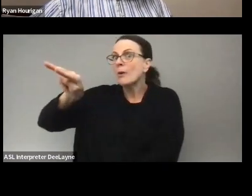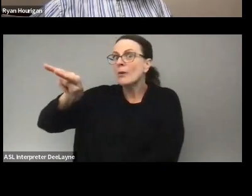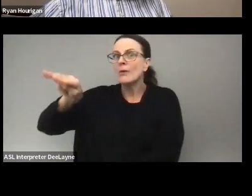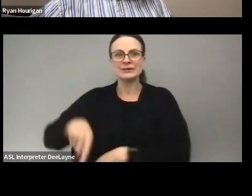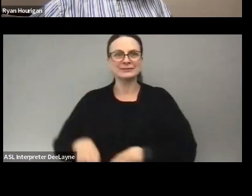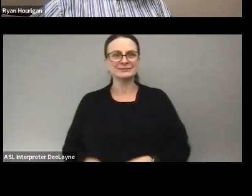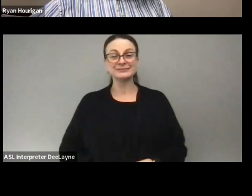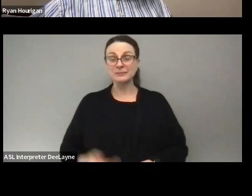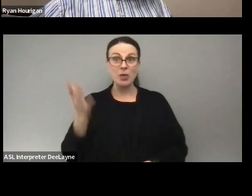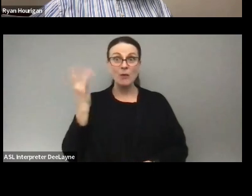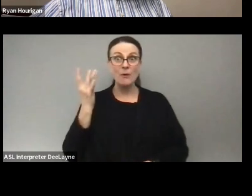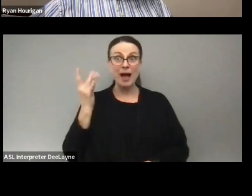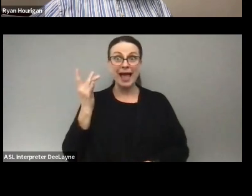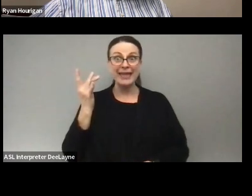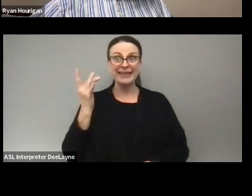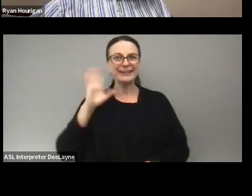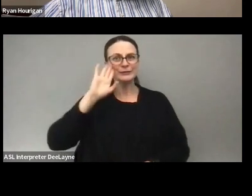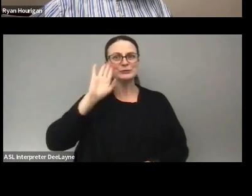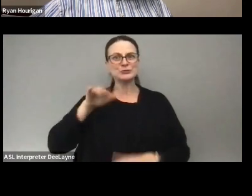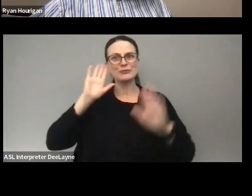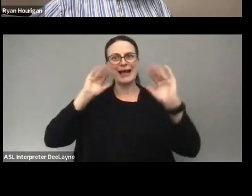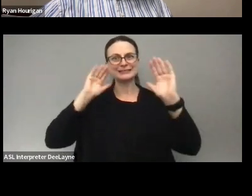because they knew that they were going to have .